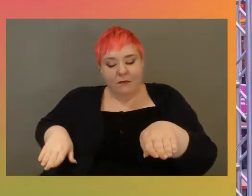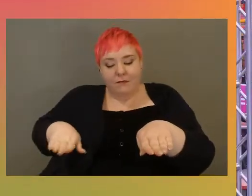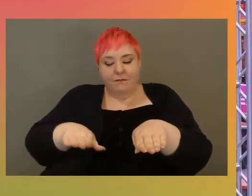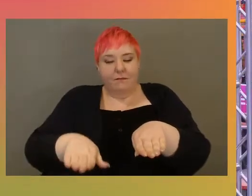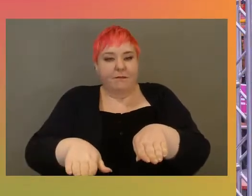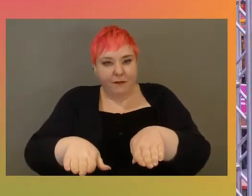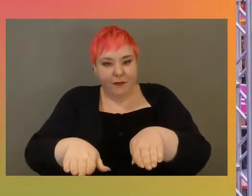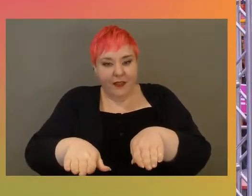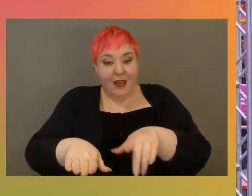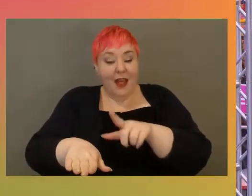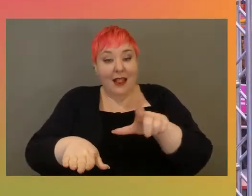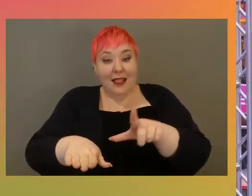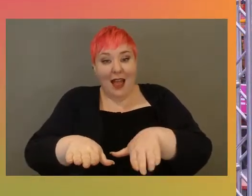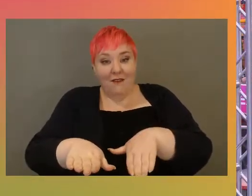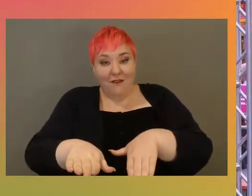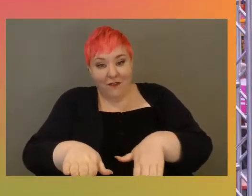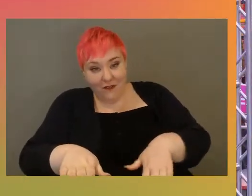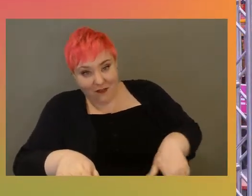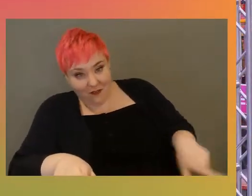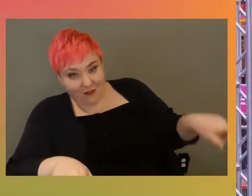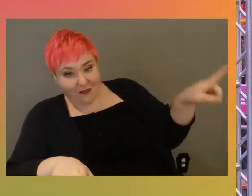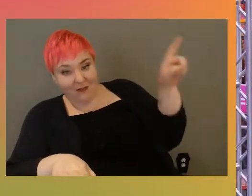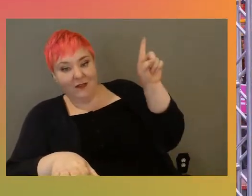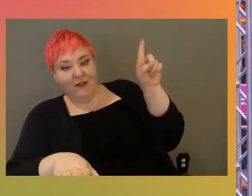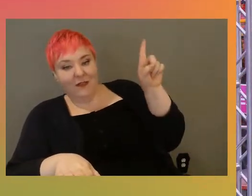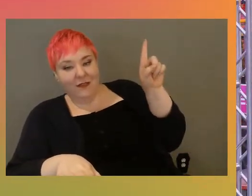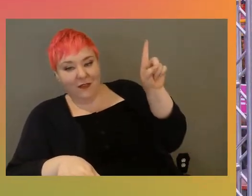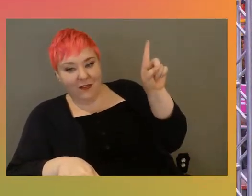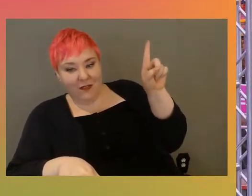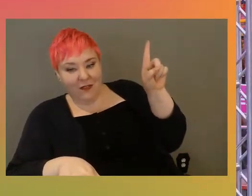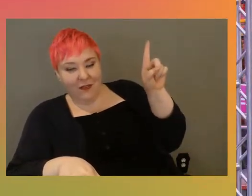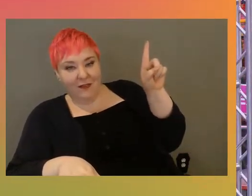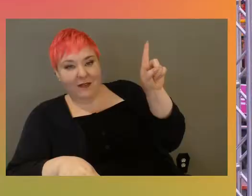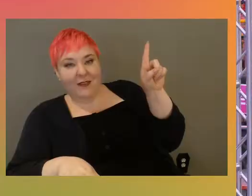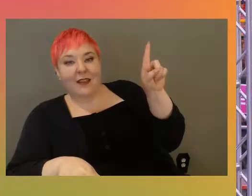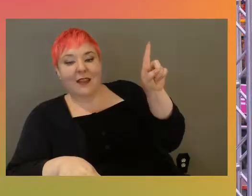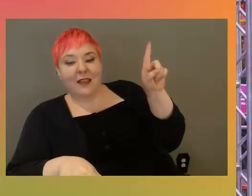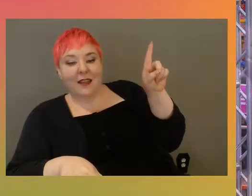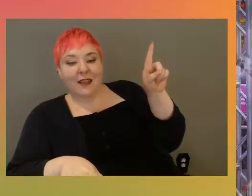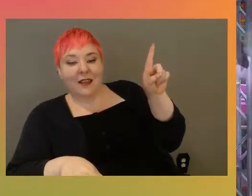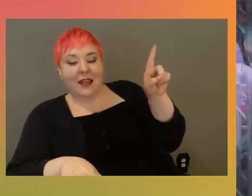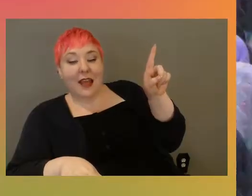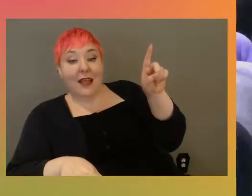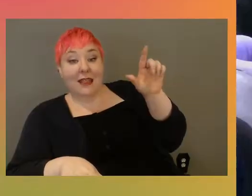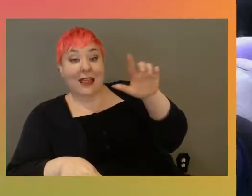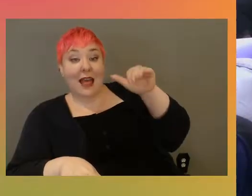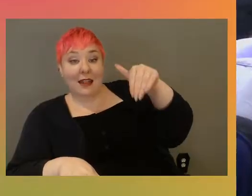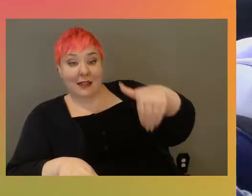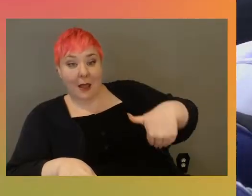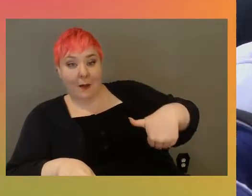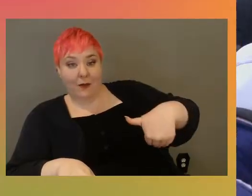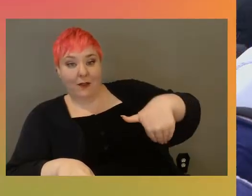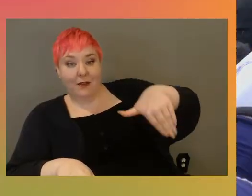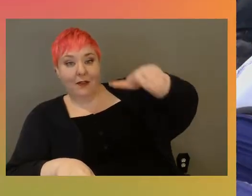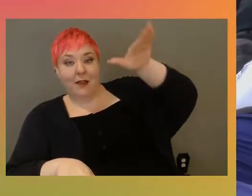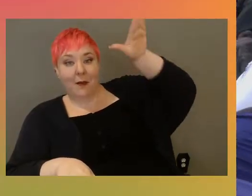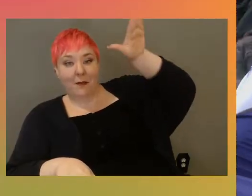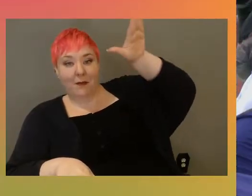STEP YOUR RIGHT FOOT ABOUT A THIRD OF THE WAY FORWARD.